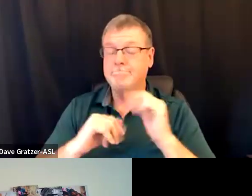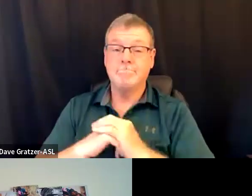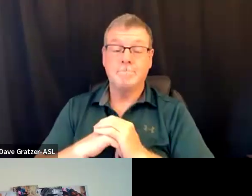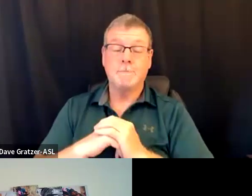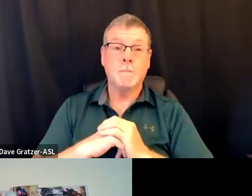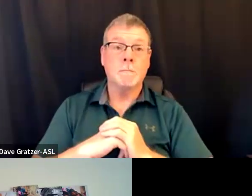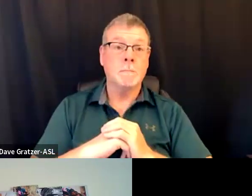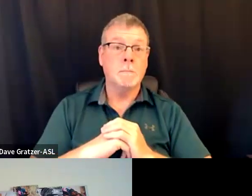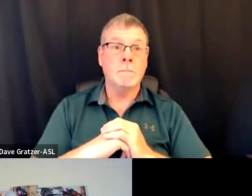Okay.